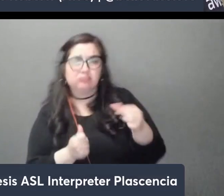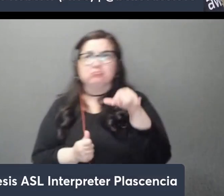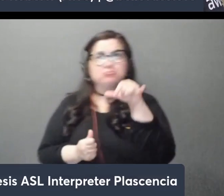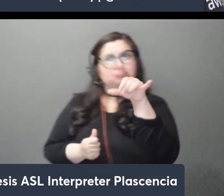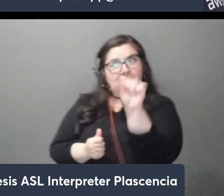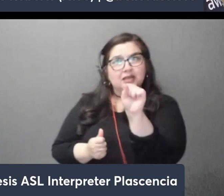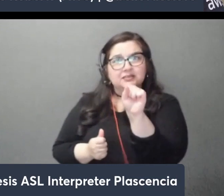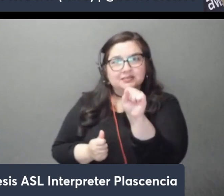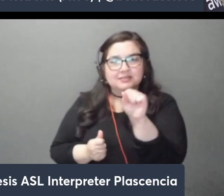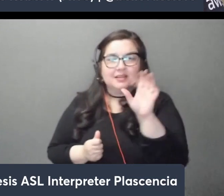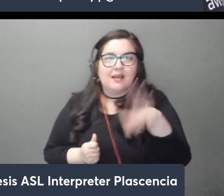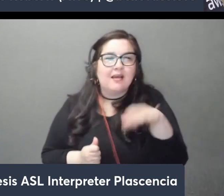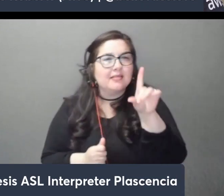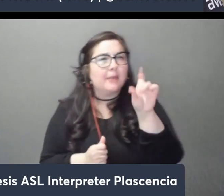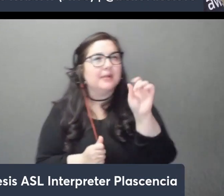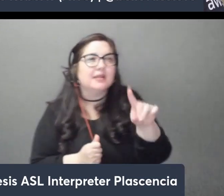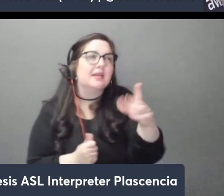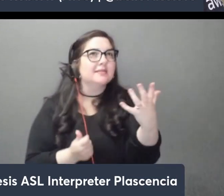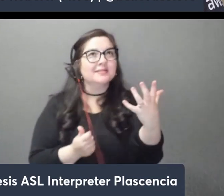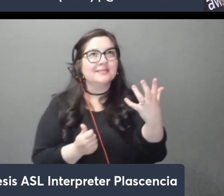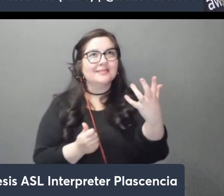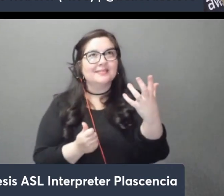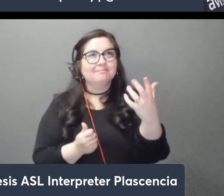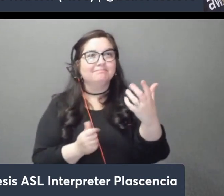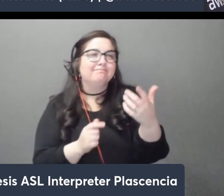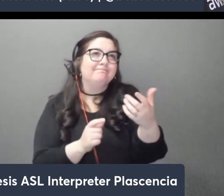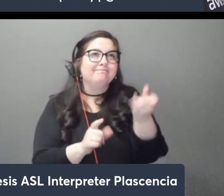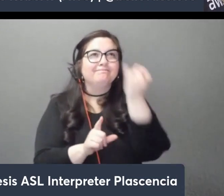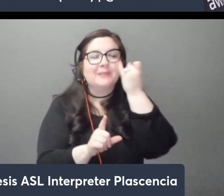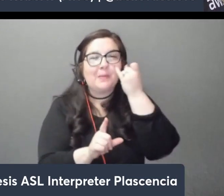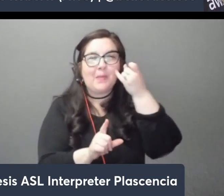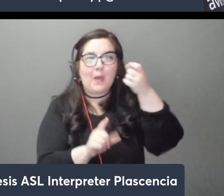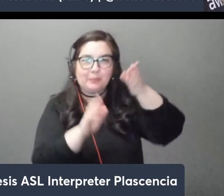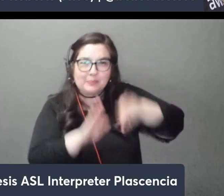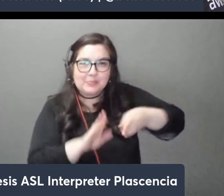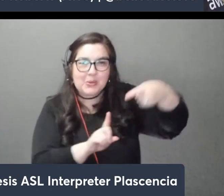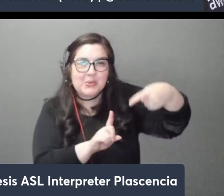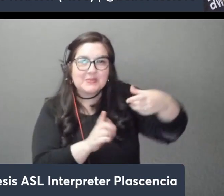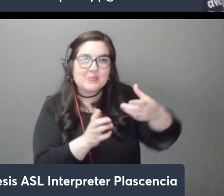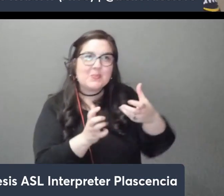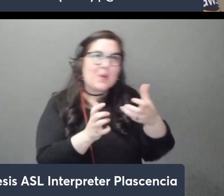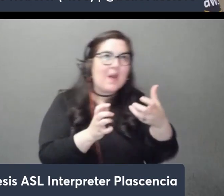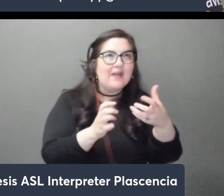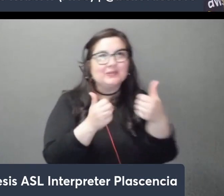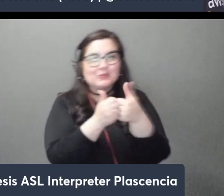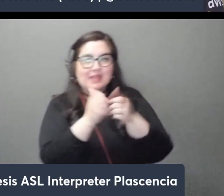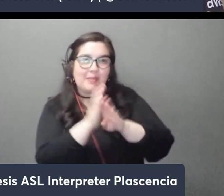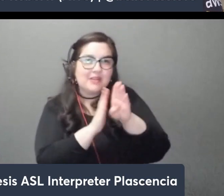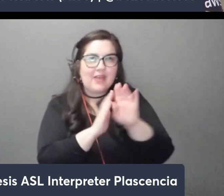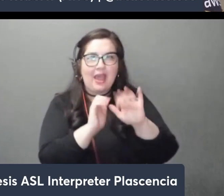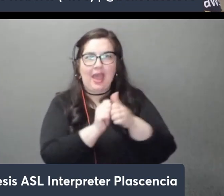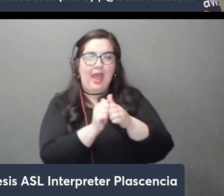How does the aspiring game developer, like, how do they think about this in terms of architecture?